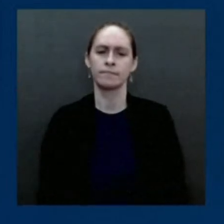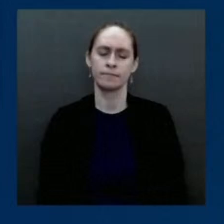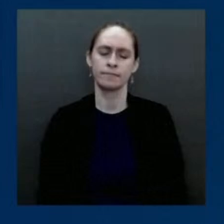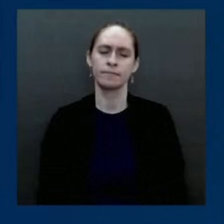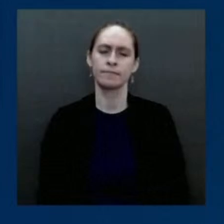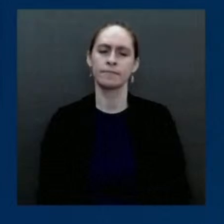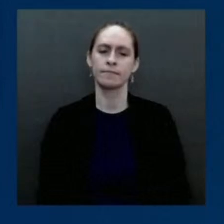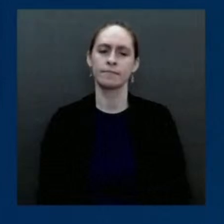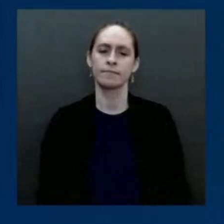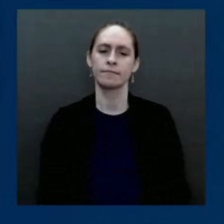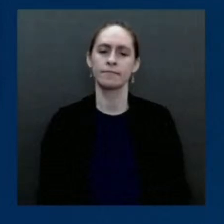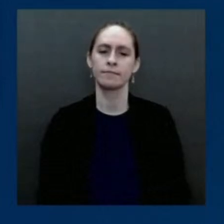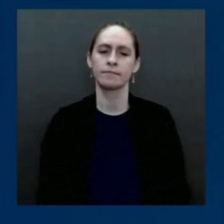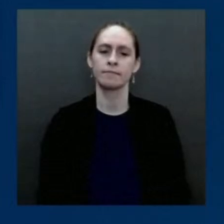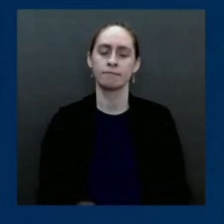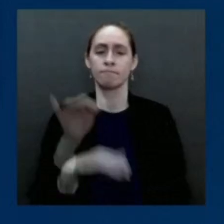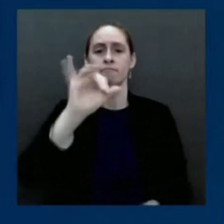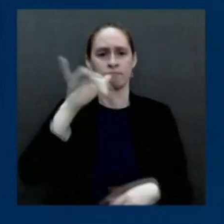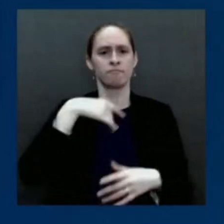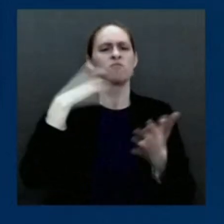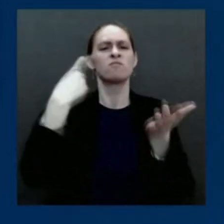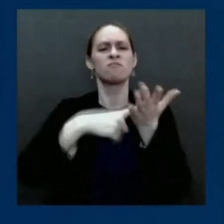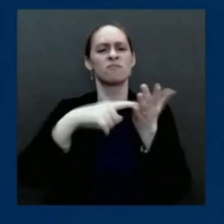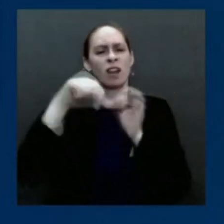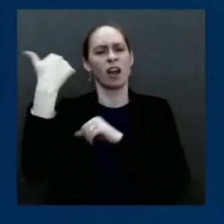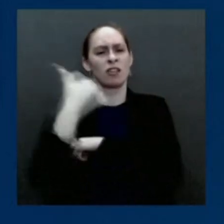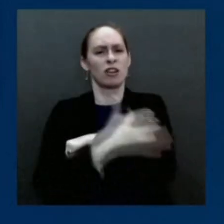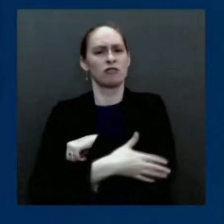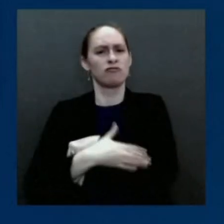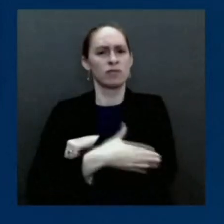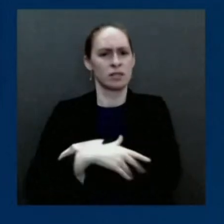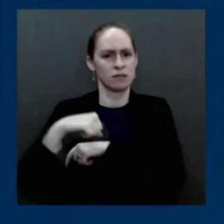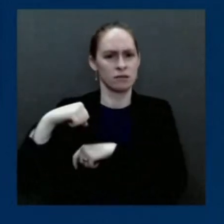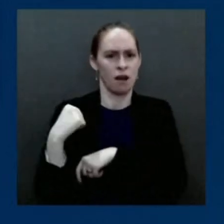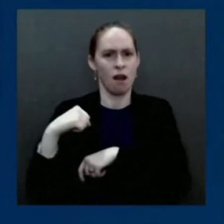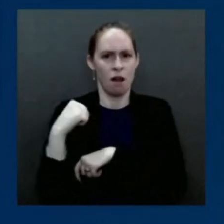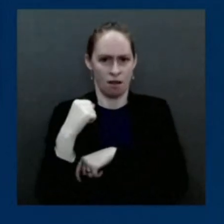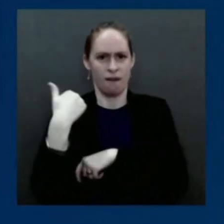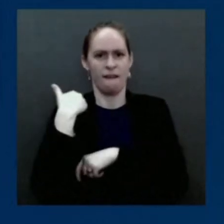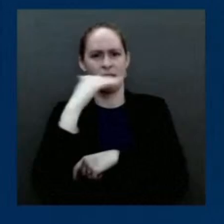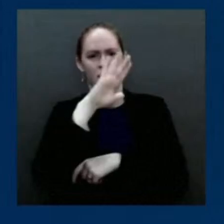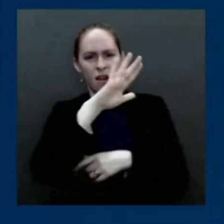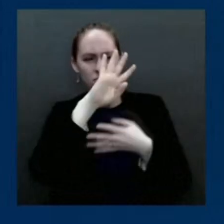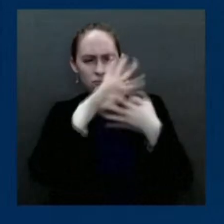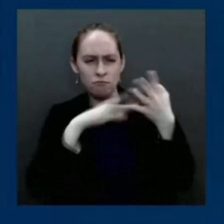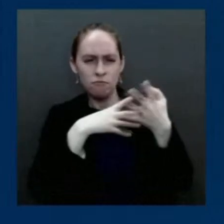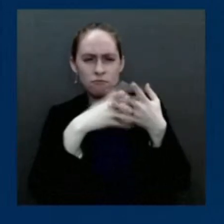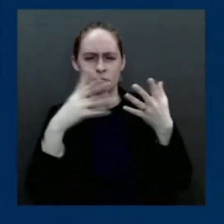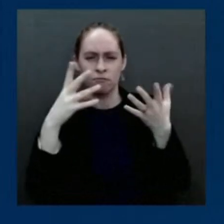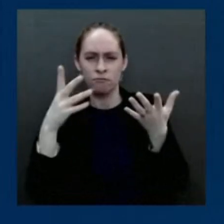THESE DATA WERE FORTIFIED BY DATA FROM SCOTTISH RESEARCHERS